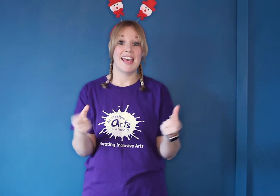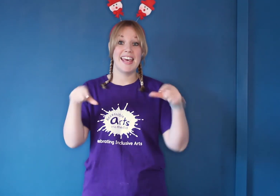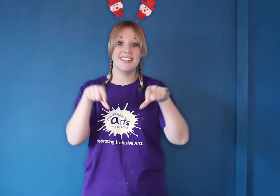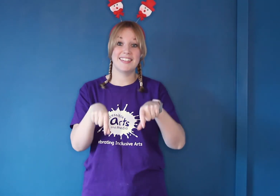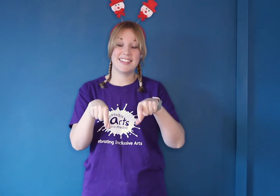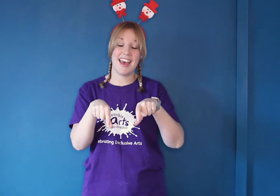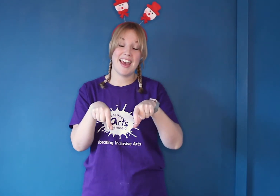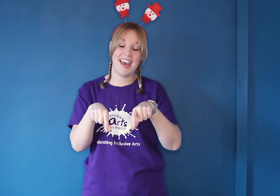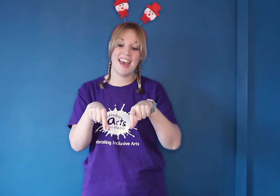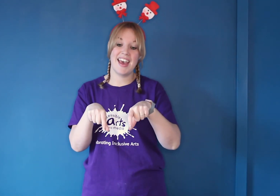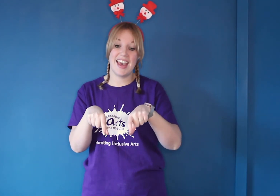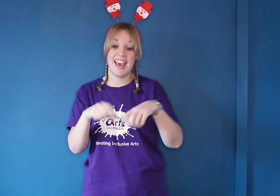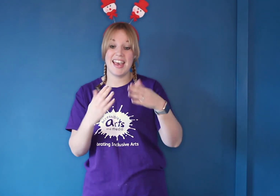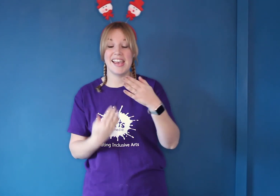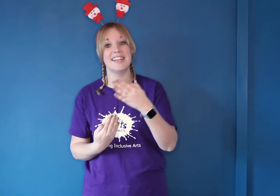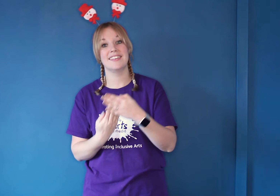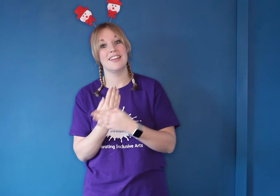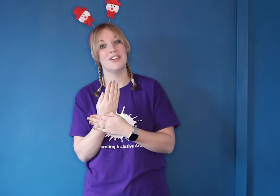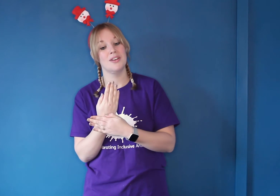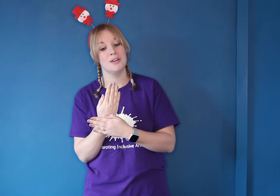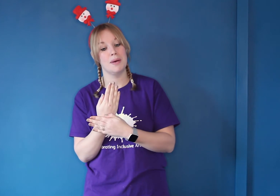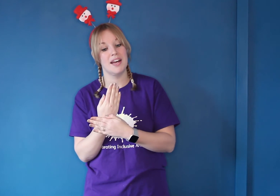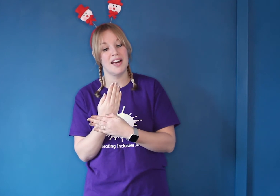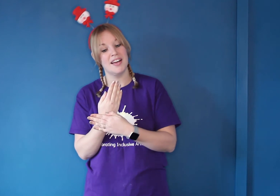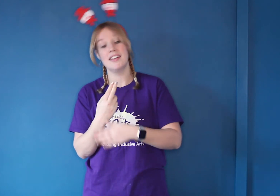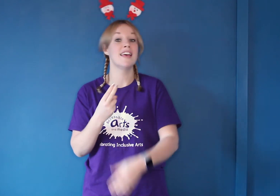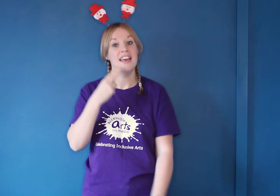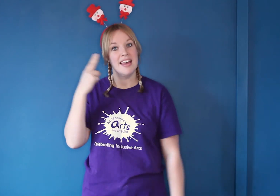Here to stay, is the new bird.